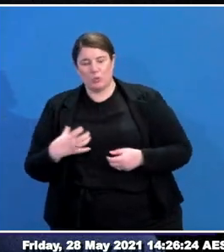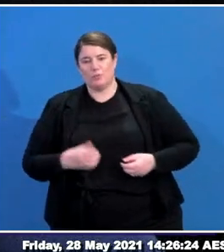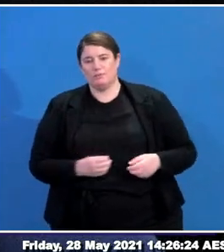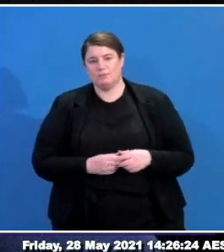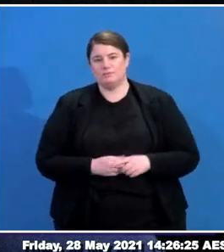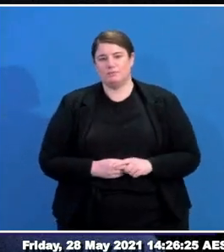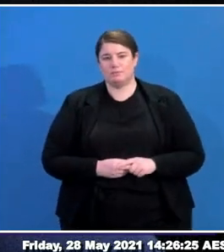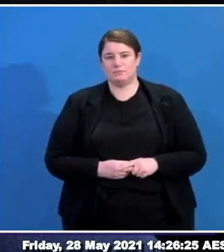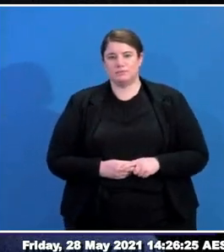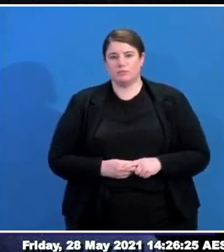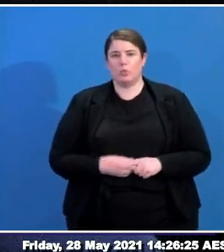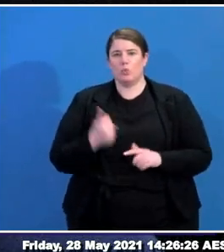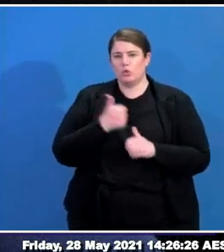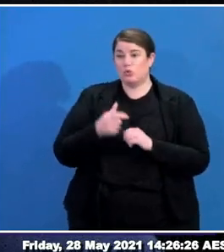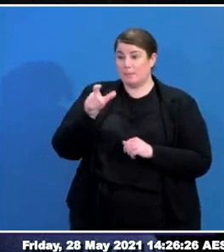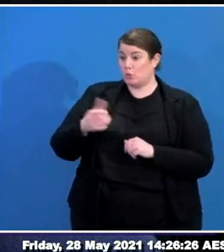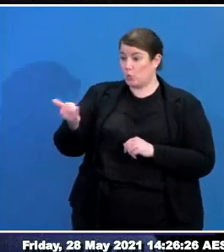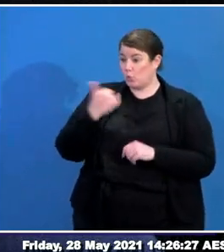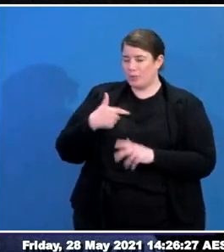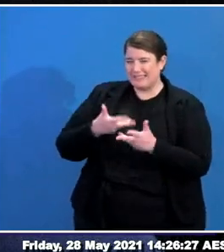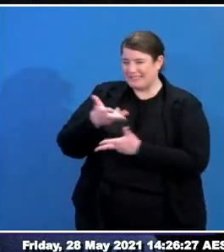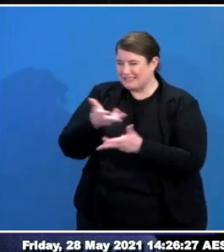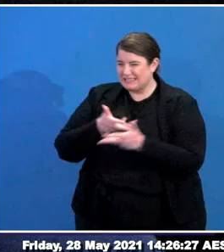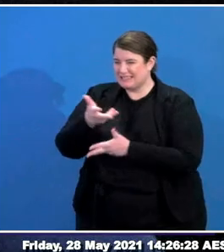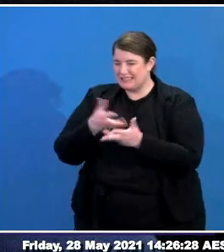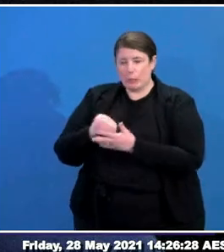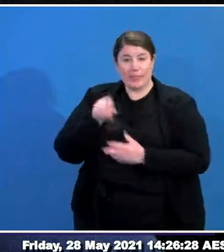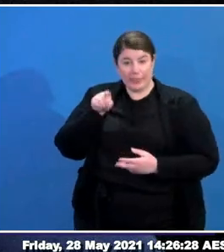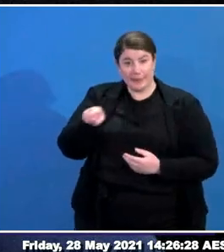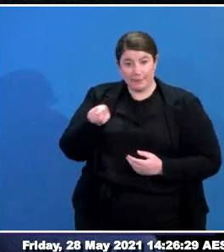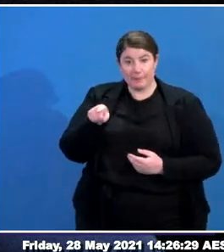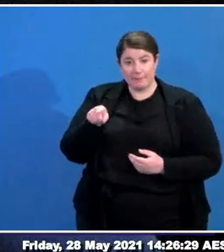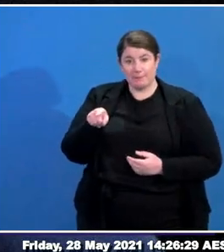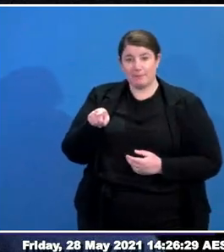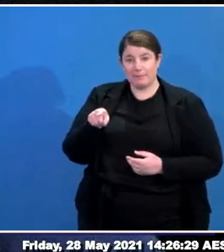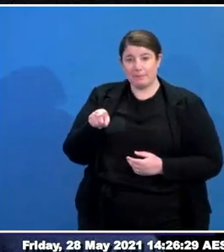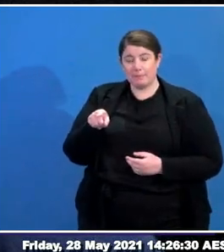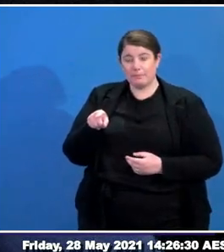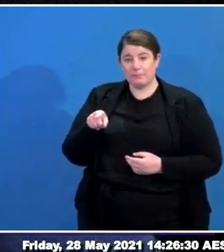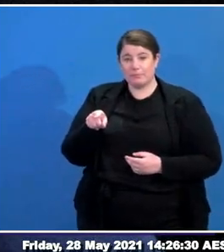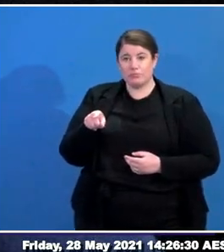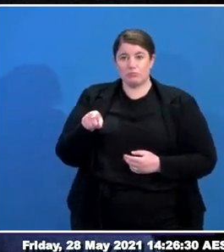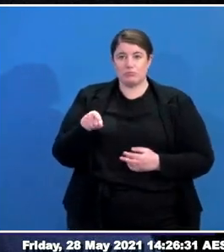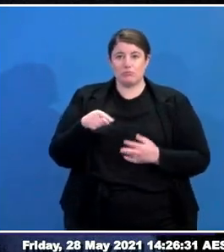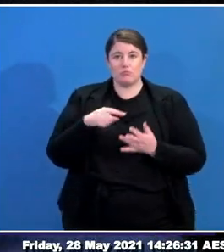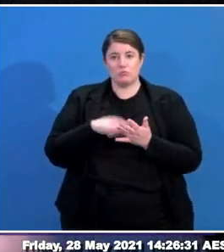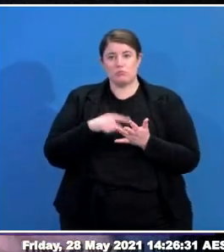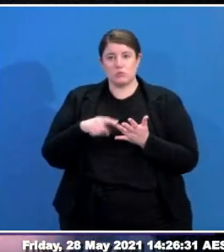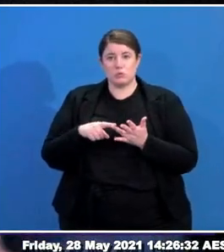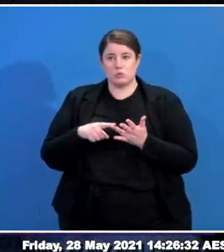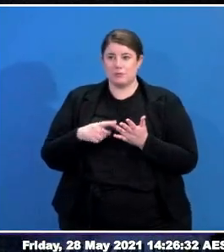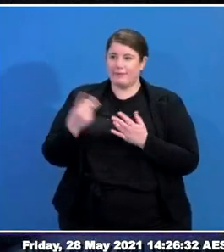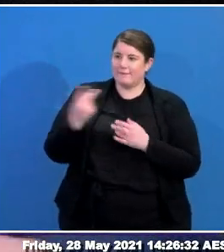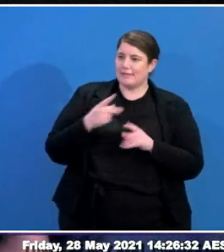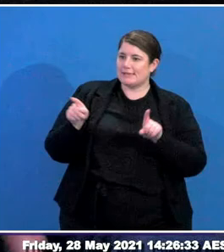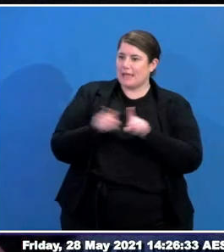typically work with the complainant to, I guess, develop a shared understanding of